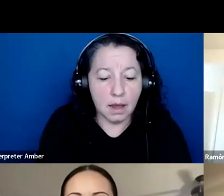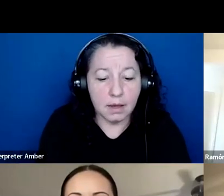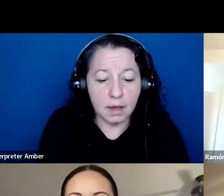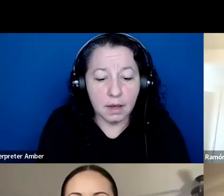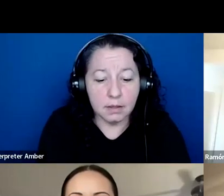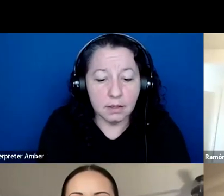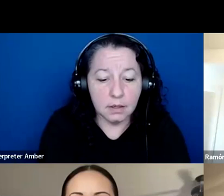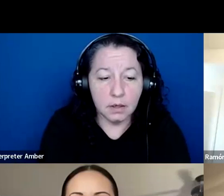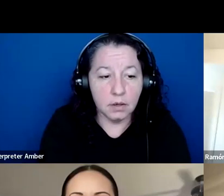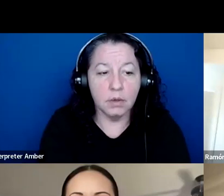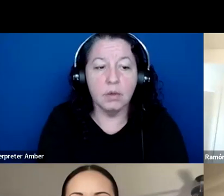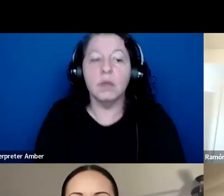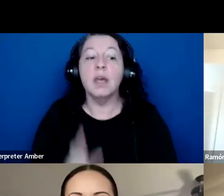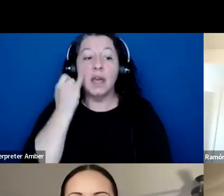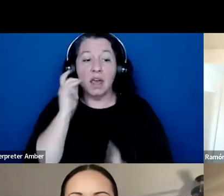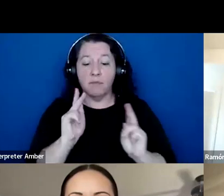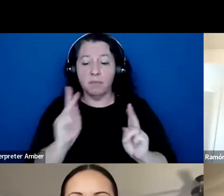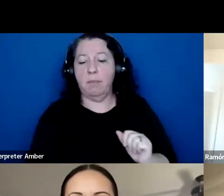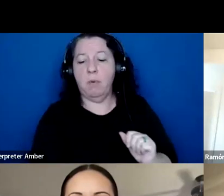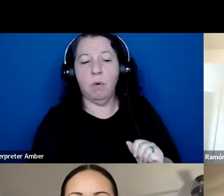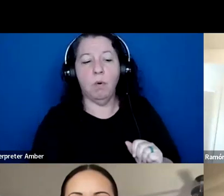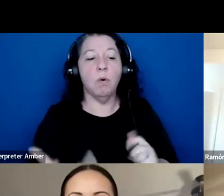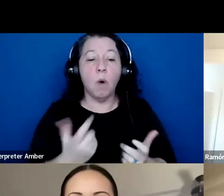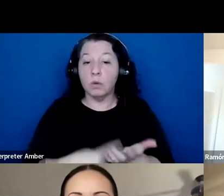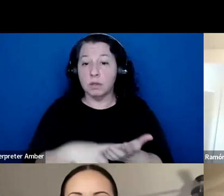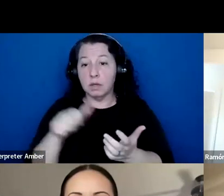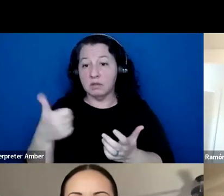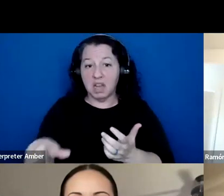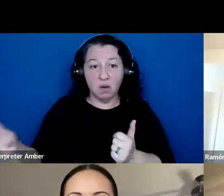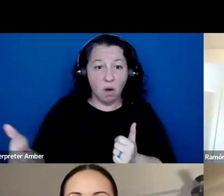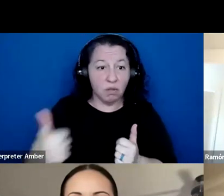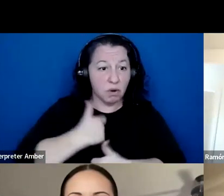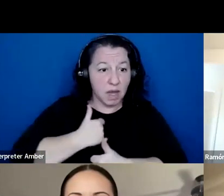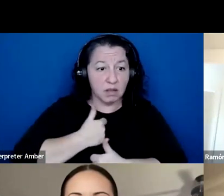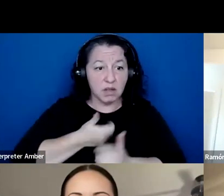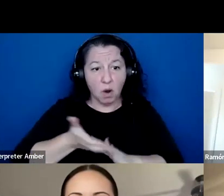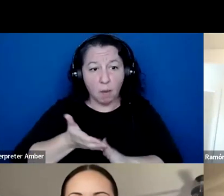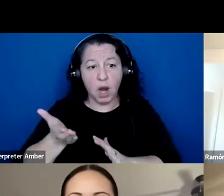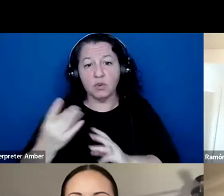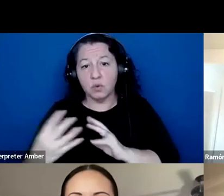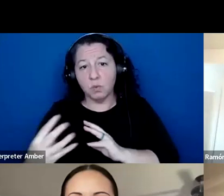talk about any other sort of military operations, wars that are going on around the globe and how the climate justice